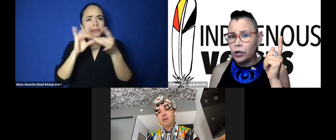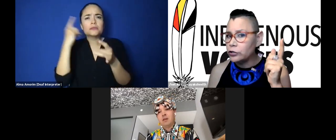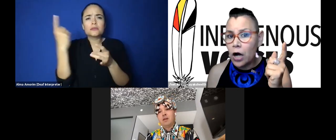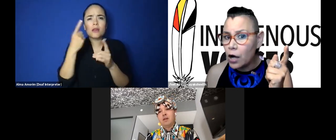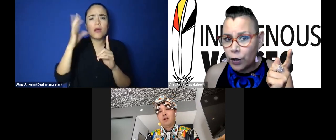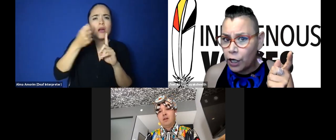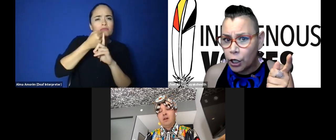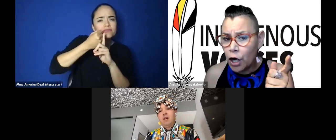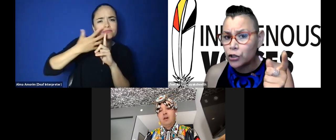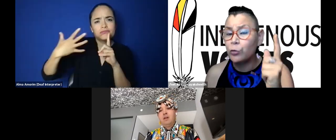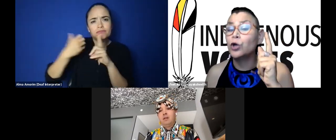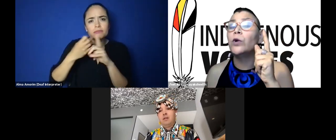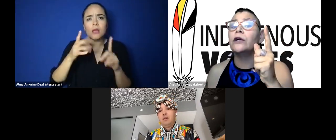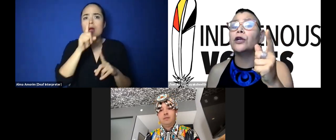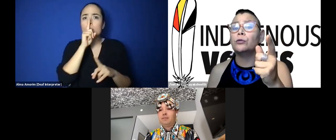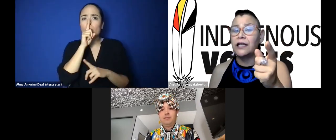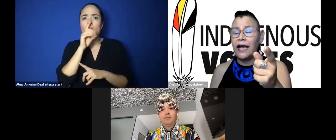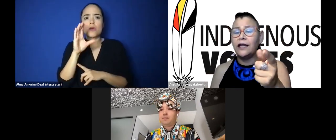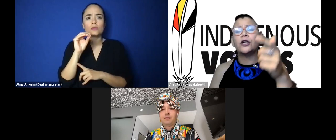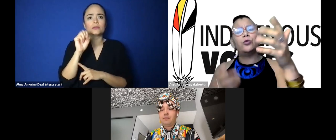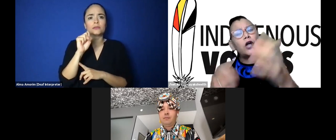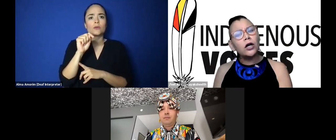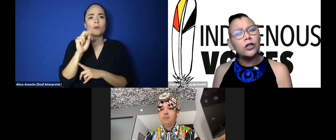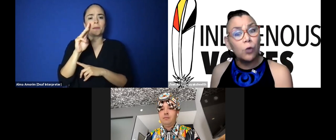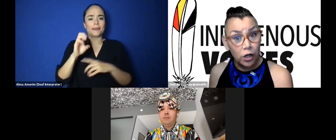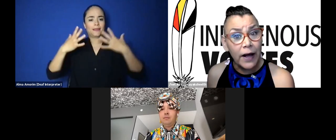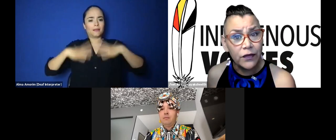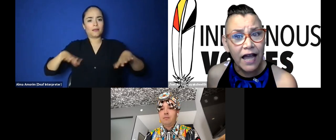You're not wearing a costume, you're wearing your regalia. Can we talk a little more about that?